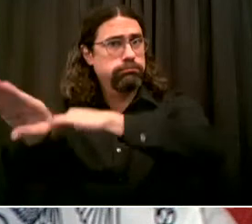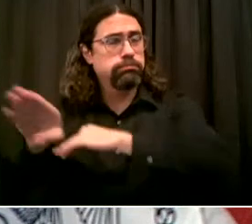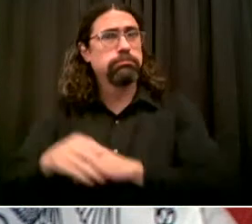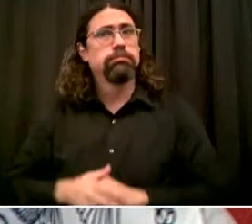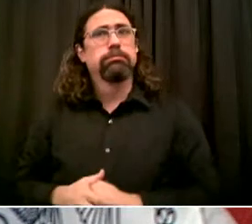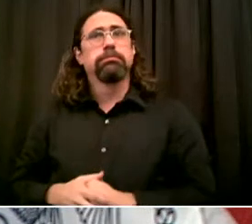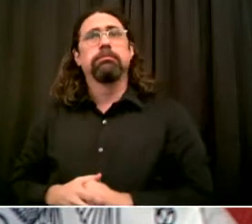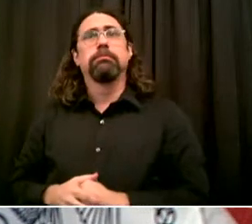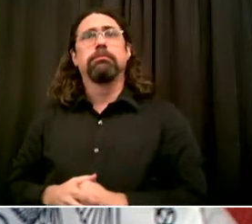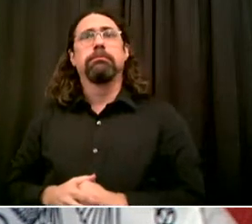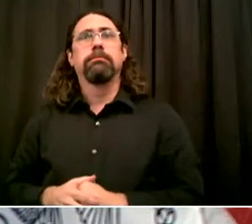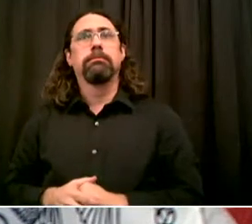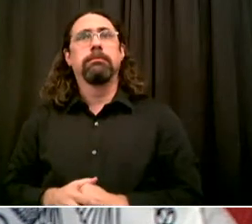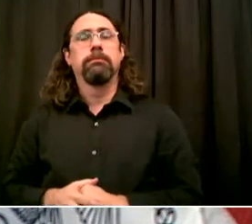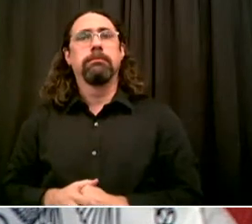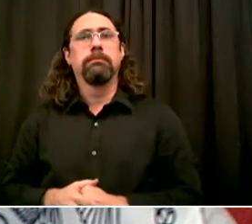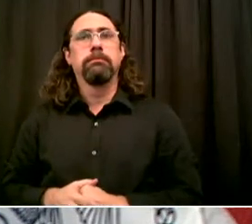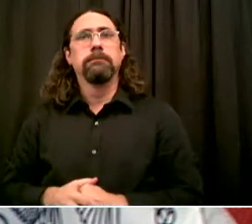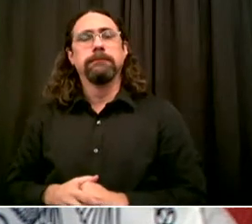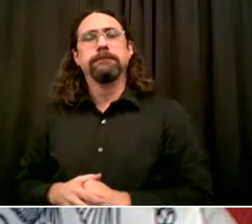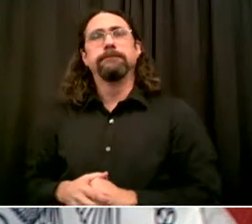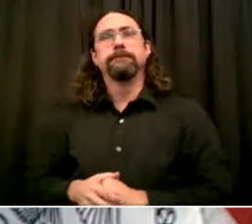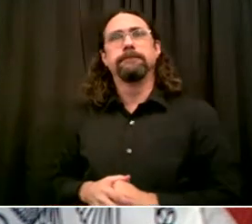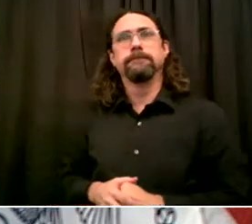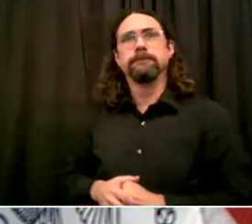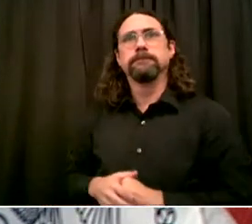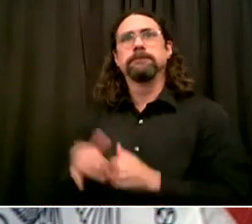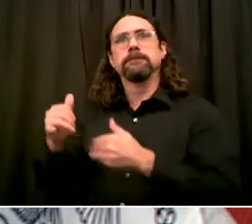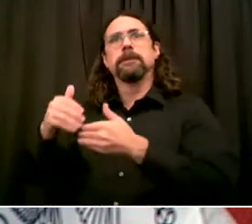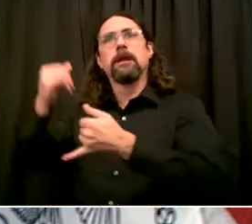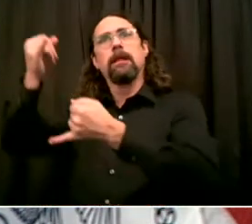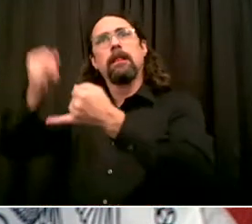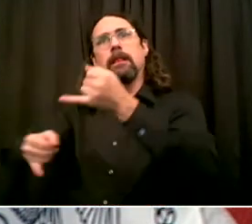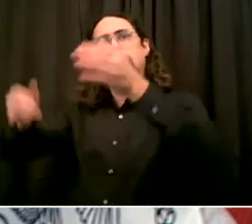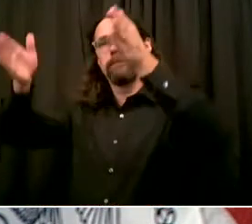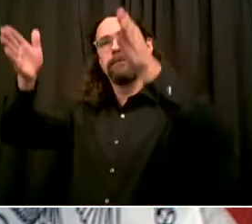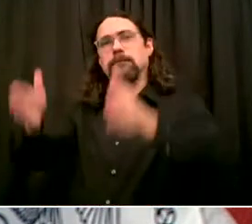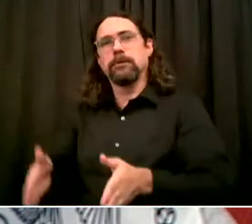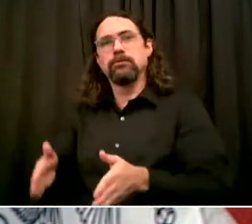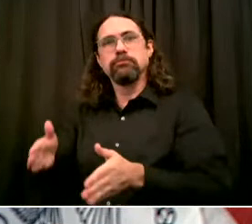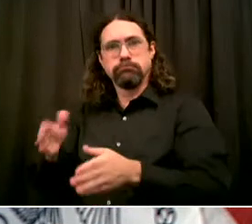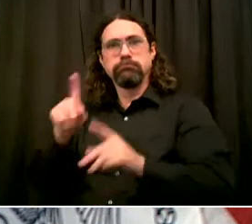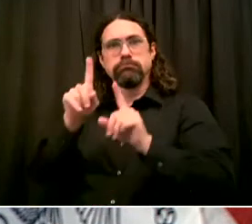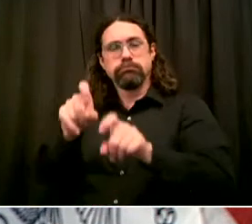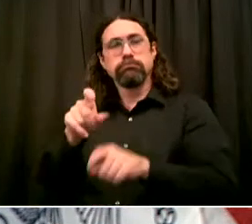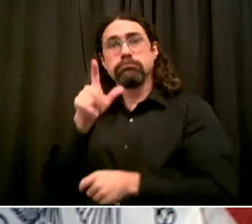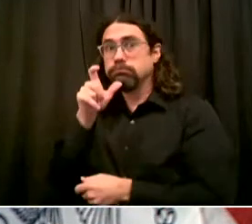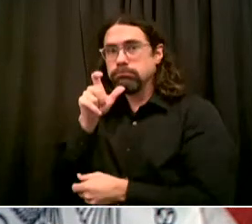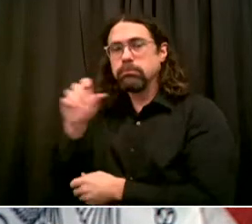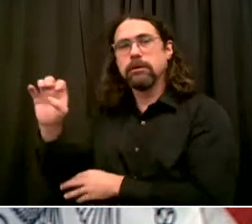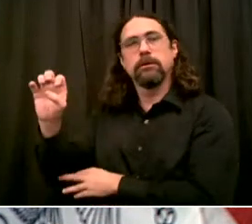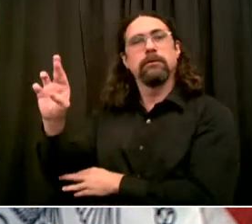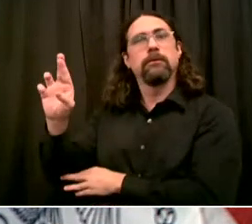JUST TO THEM BUT TO THE CITY AS A